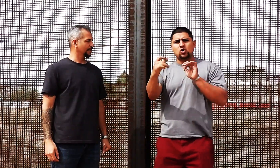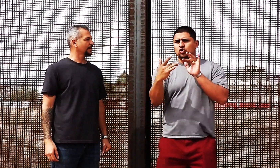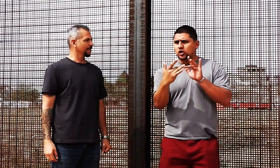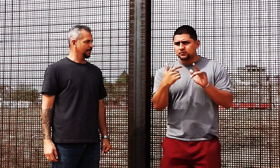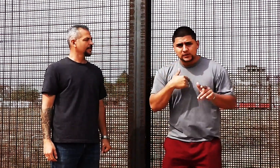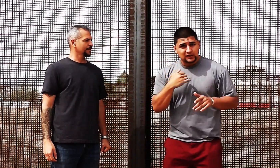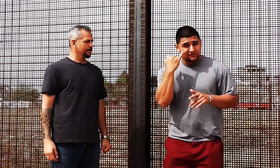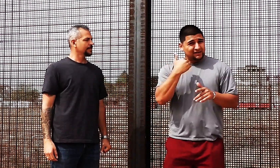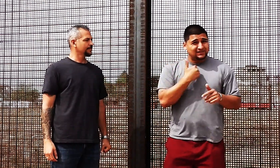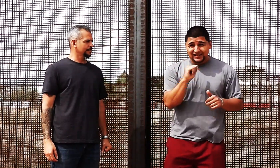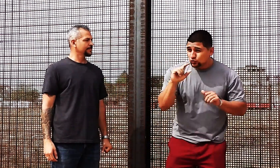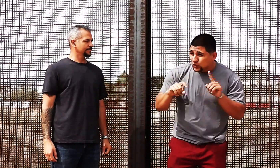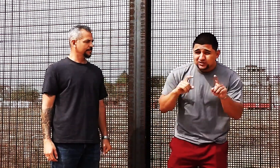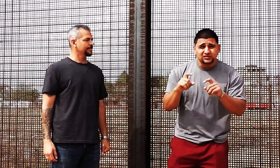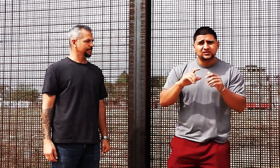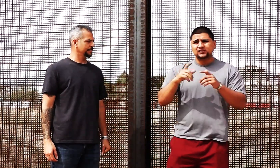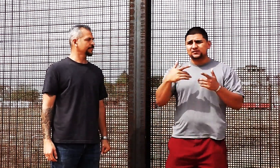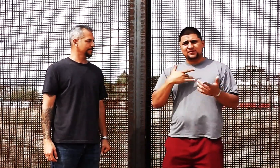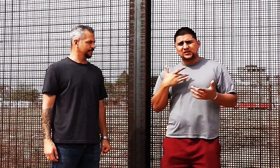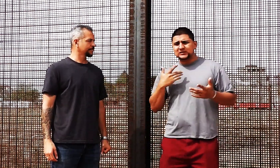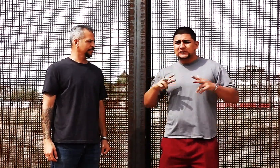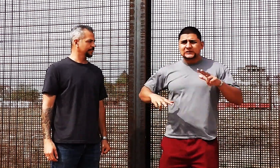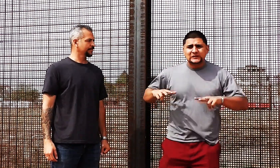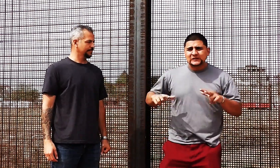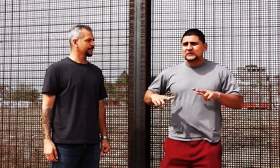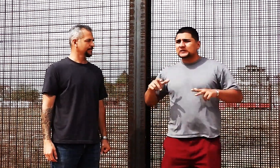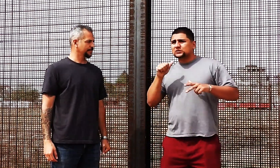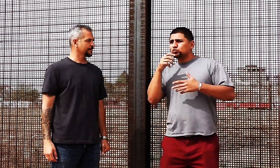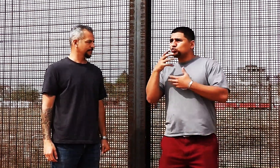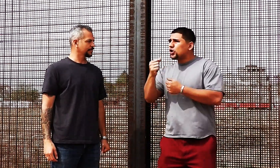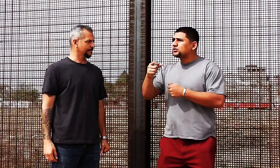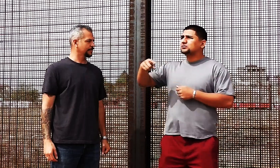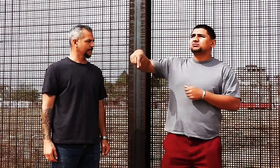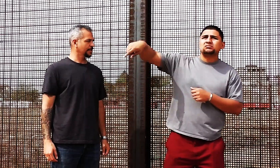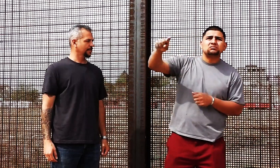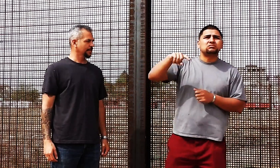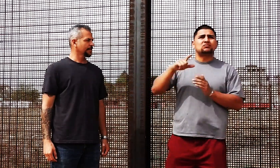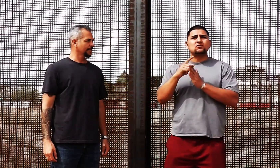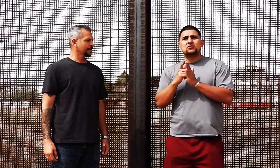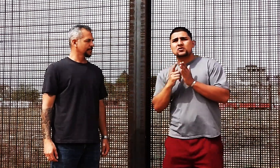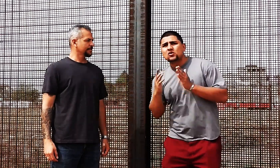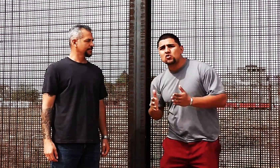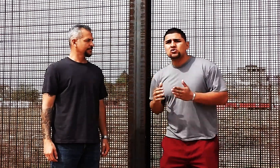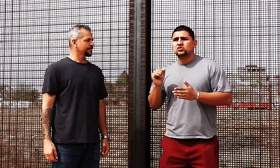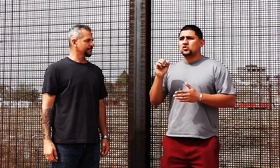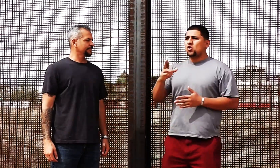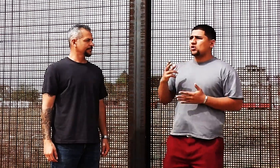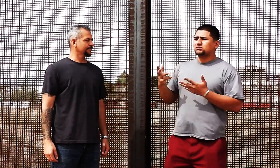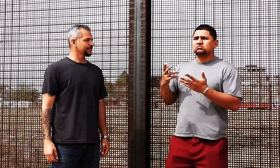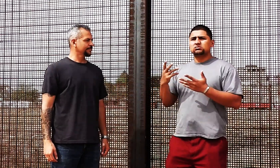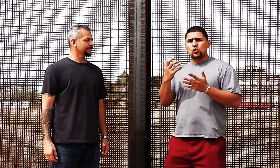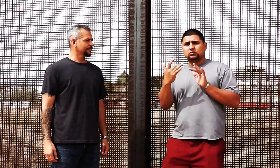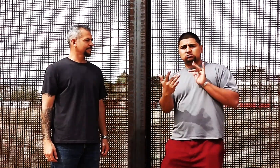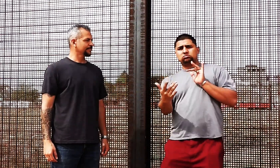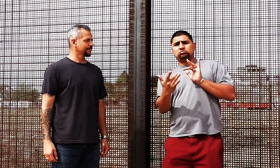You can contact me. Any questions. If you feel not sure what to do or have no trust in lawyers, or anything else.